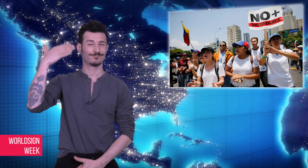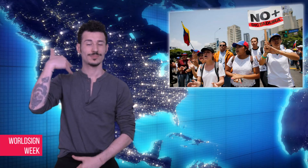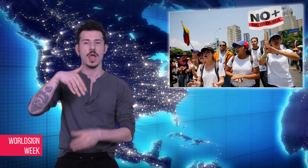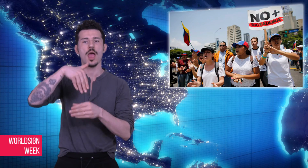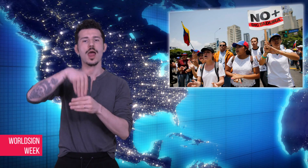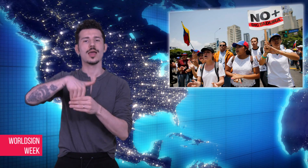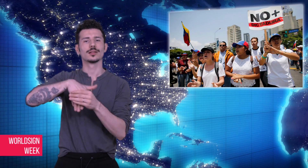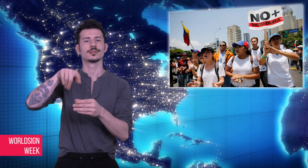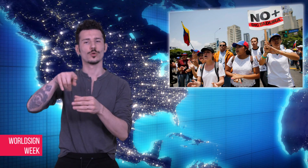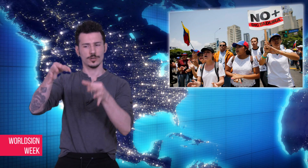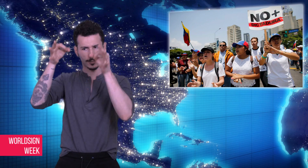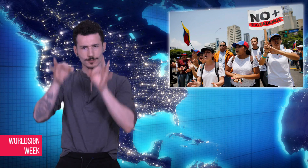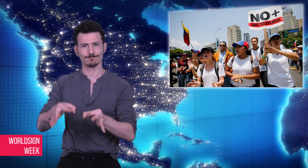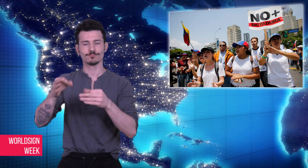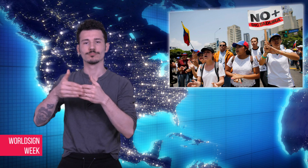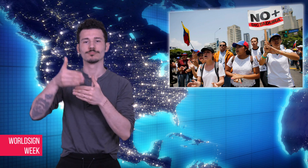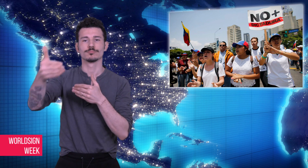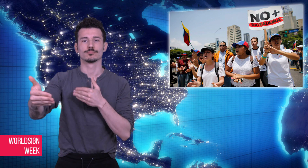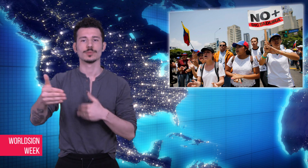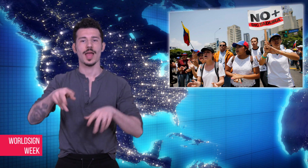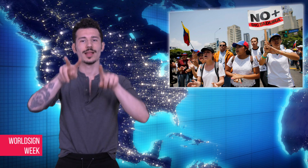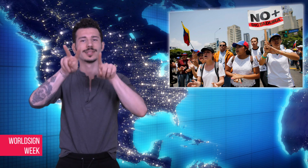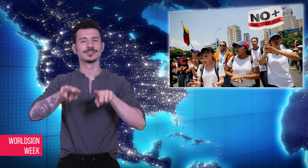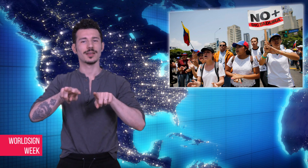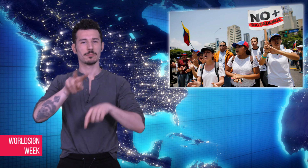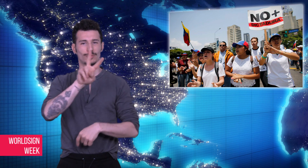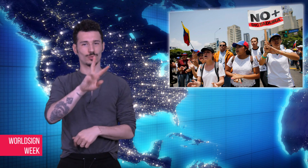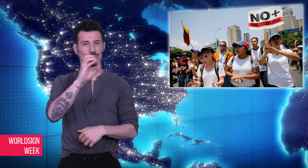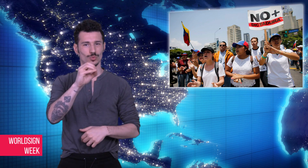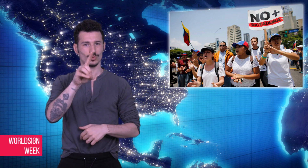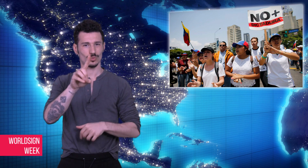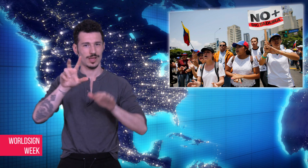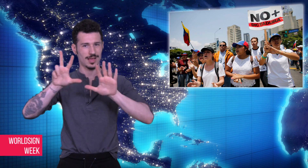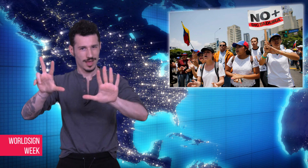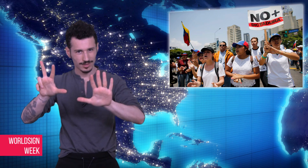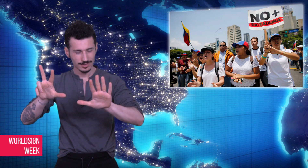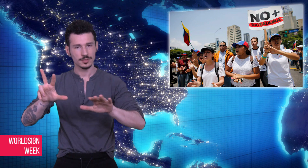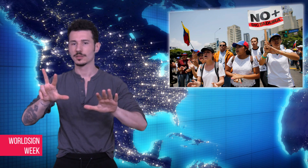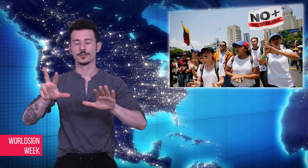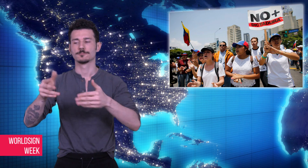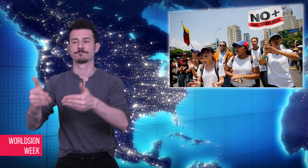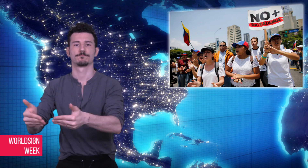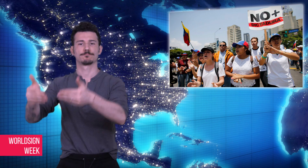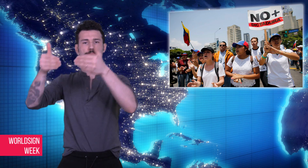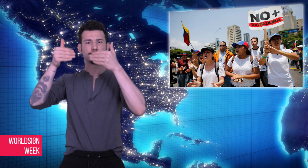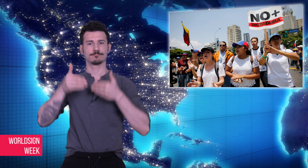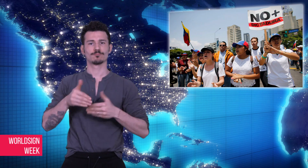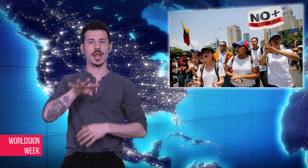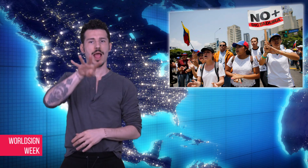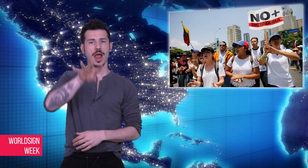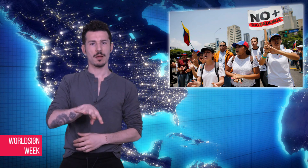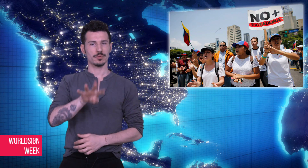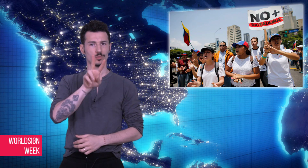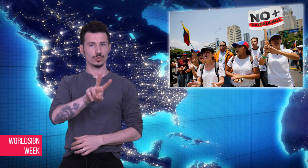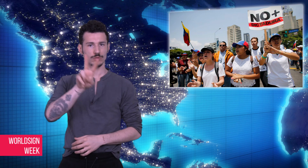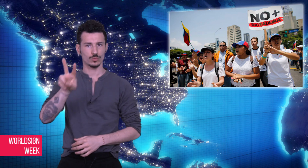The election was originally slated for December 2018, moved up to April